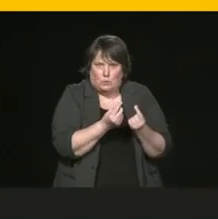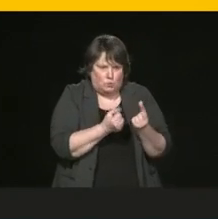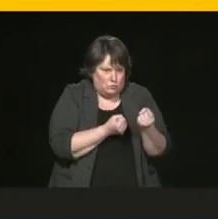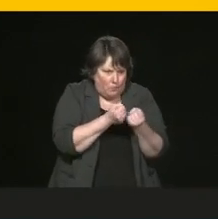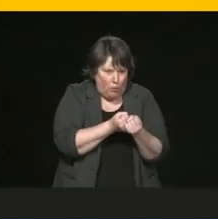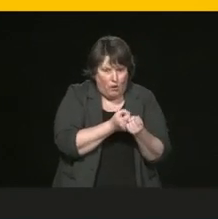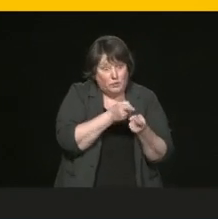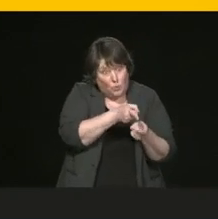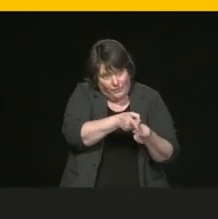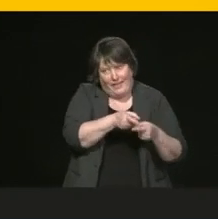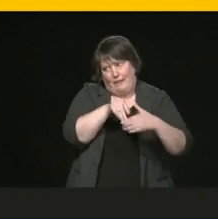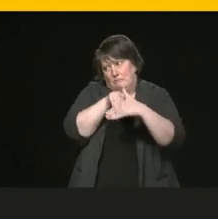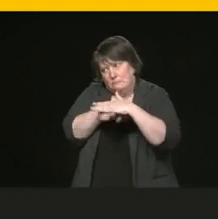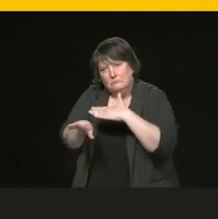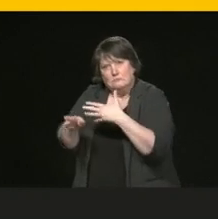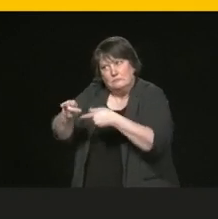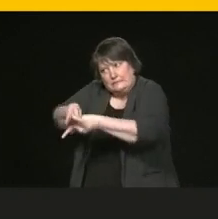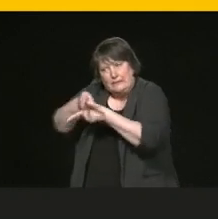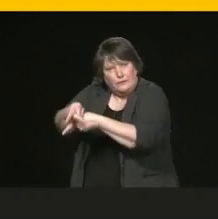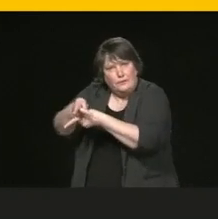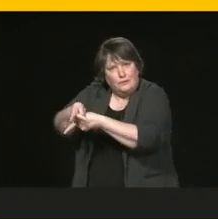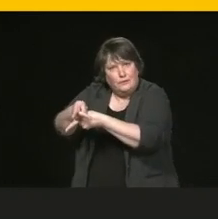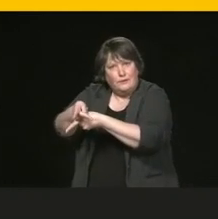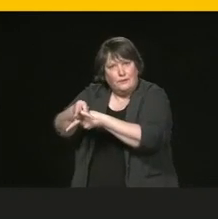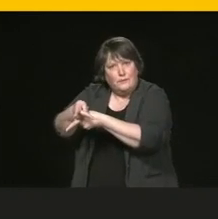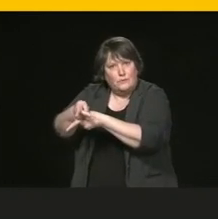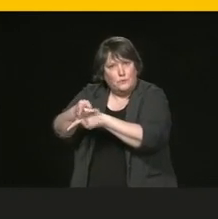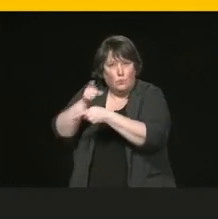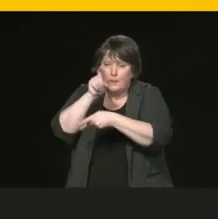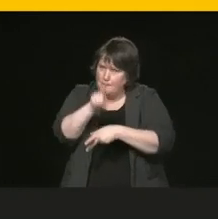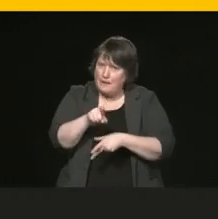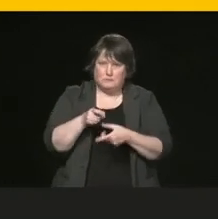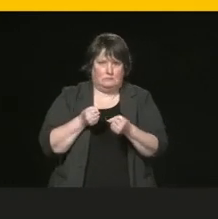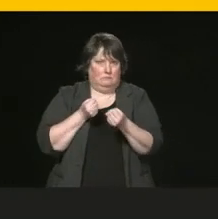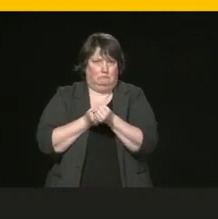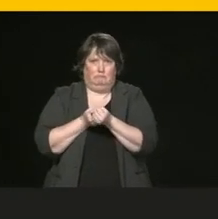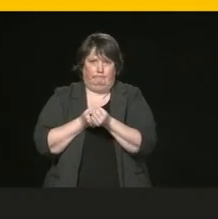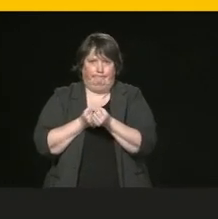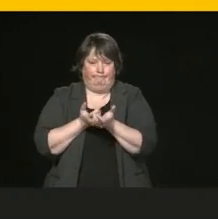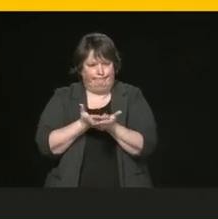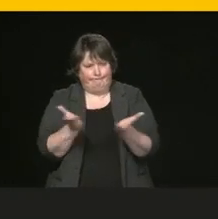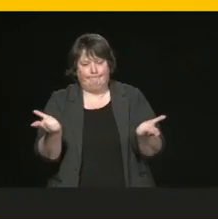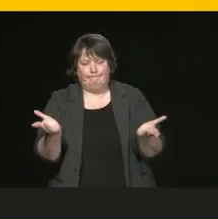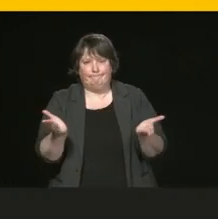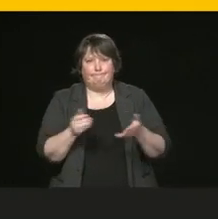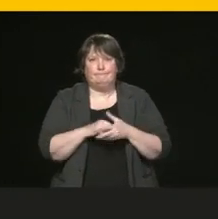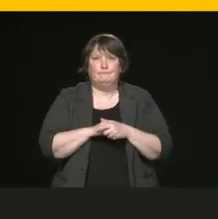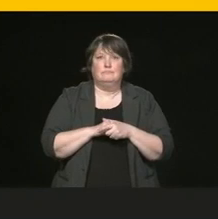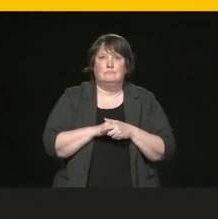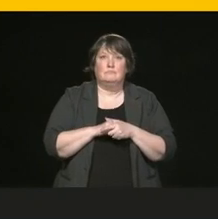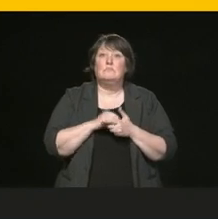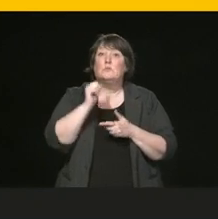MODEST SALARIES IN ORDER TO HELP OUR SENIORS. WE MUST CONTINUE TO BE THERE